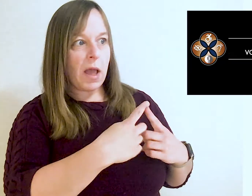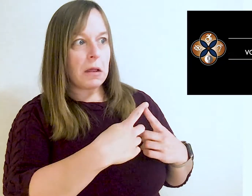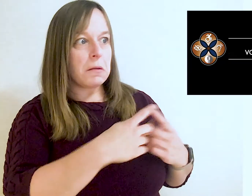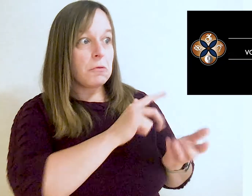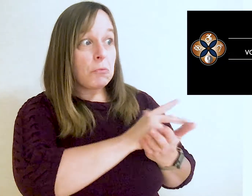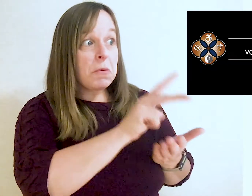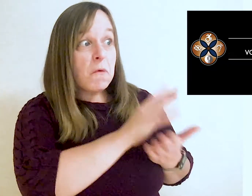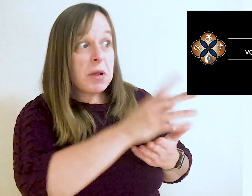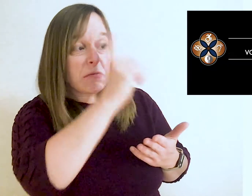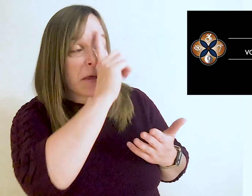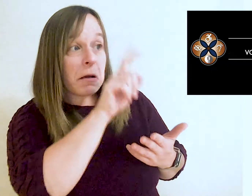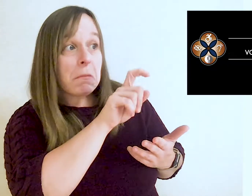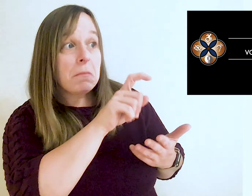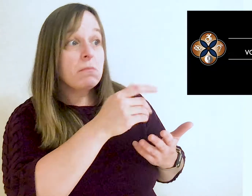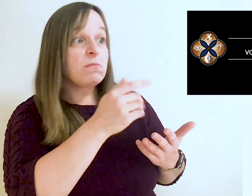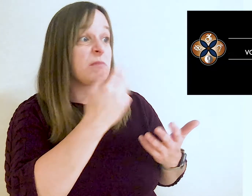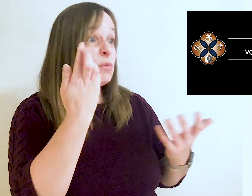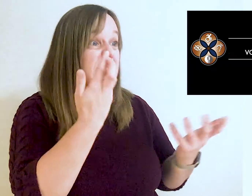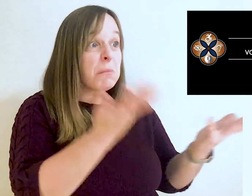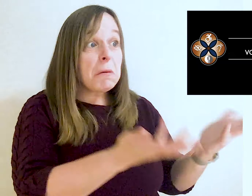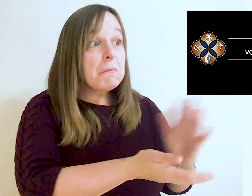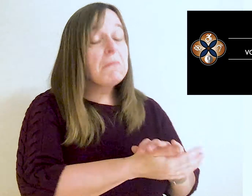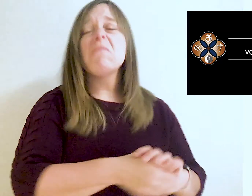three or four weeks. Is that reasonable?